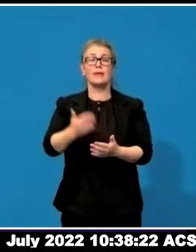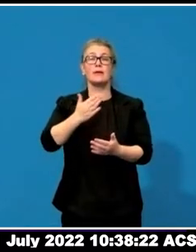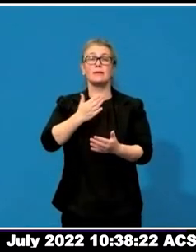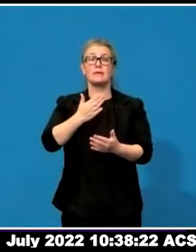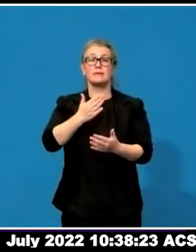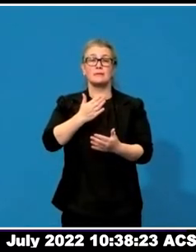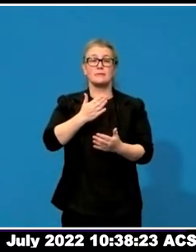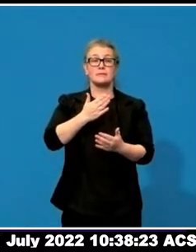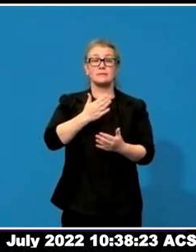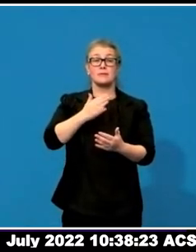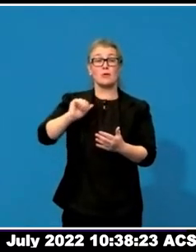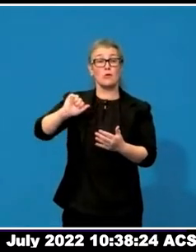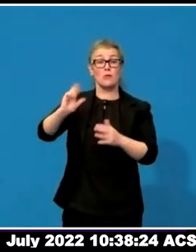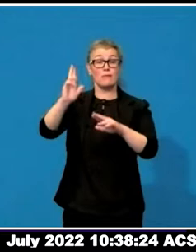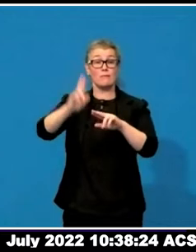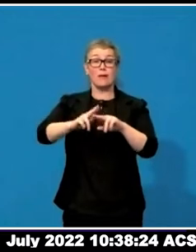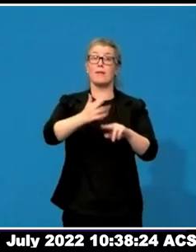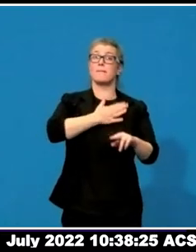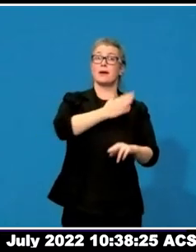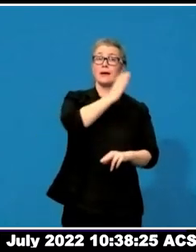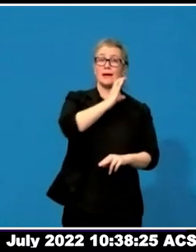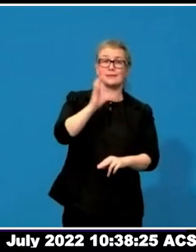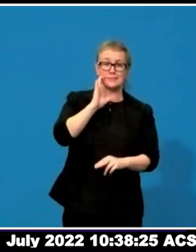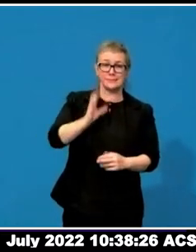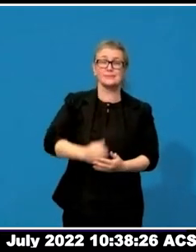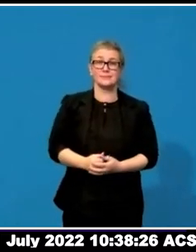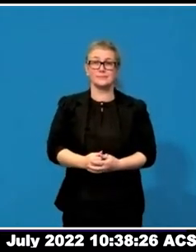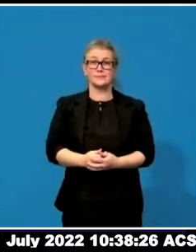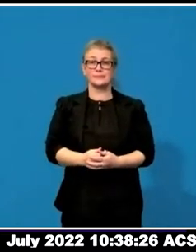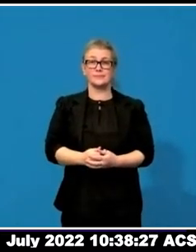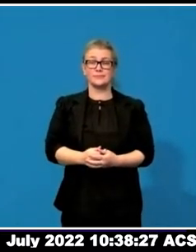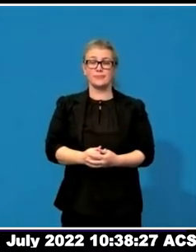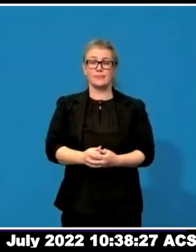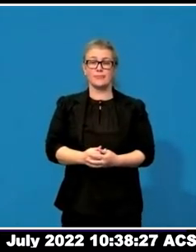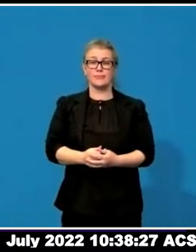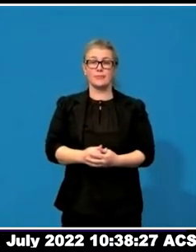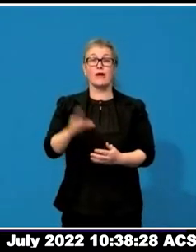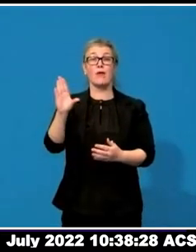Since moving to Alice Springs in 2008, I have been in close contact with her and her